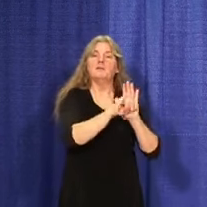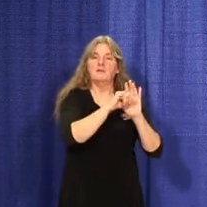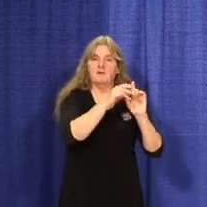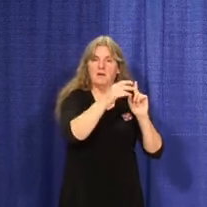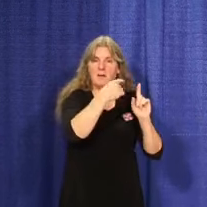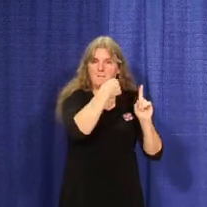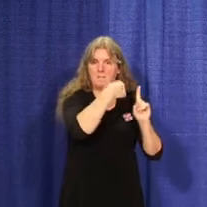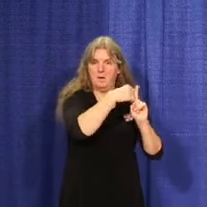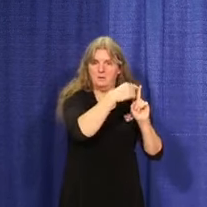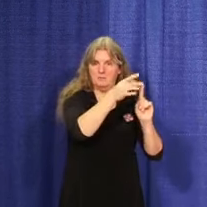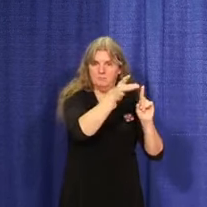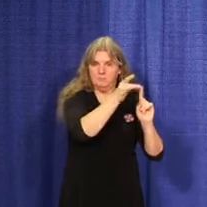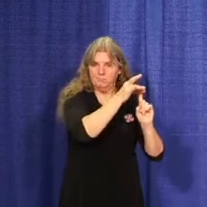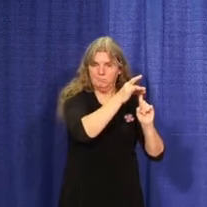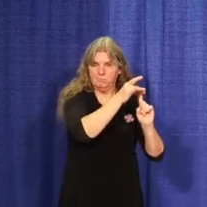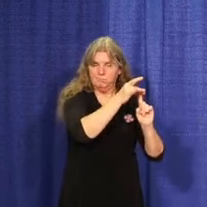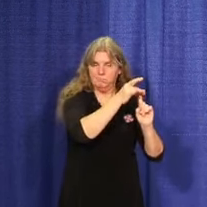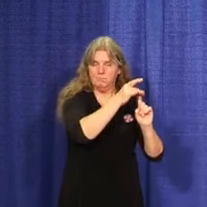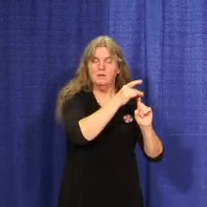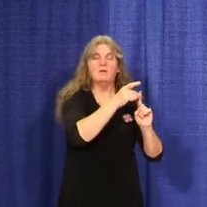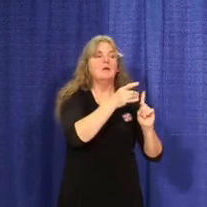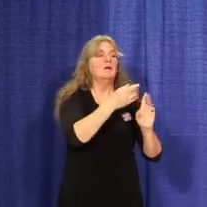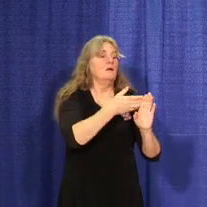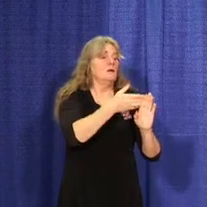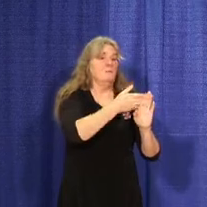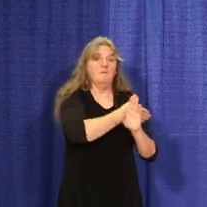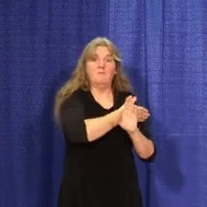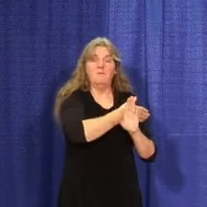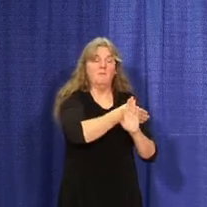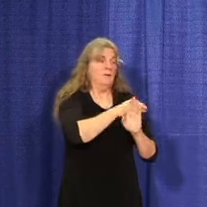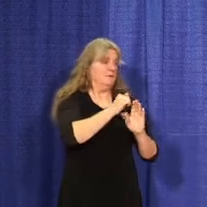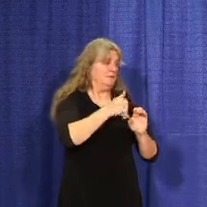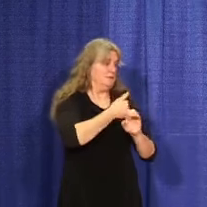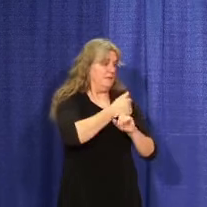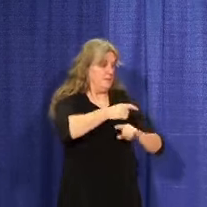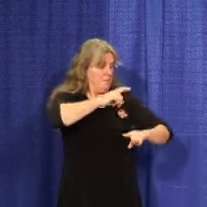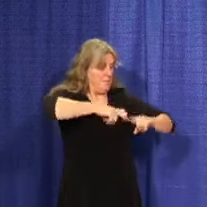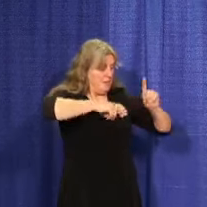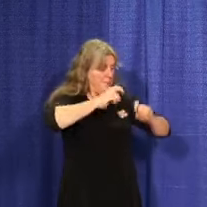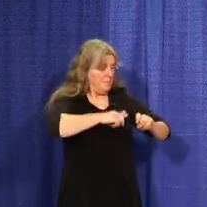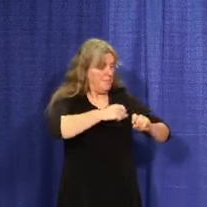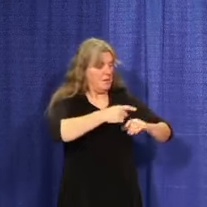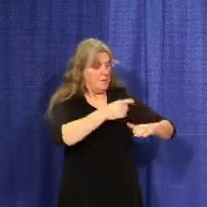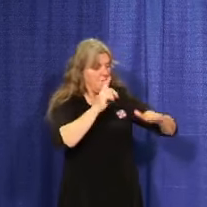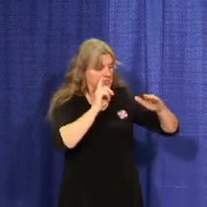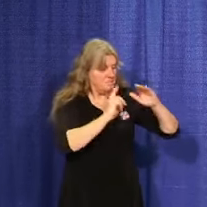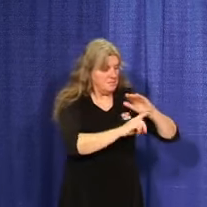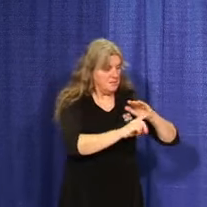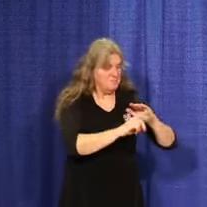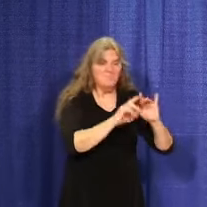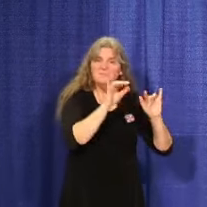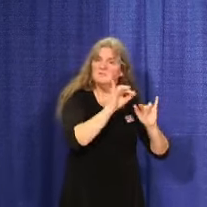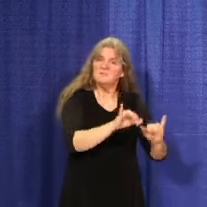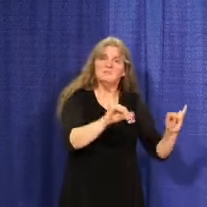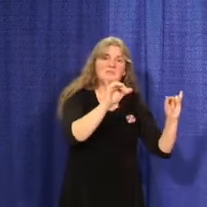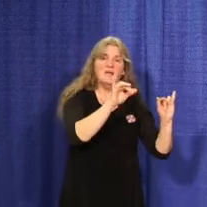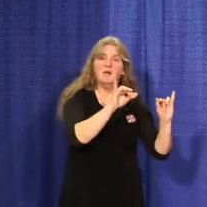been appropriately screened, so there was effectively no change for that person to have the